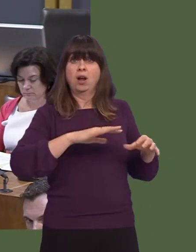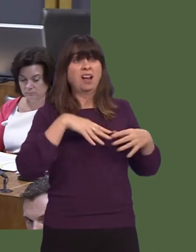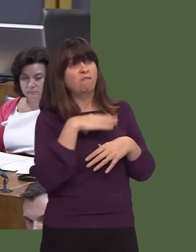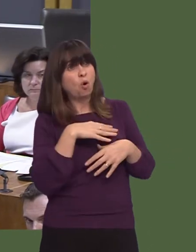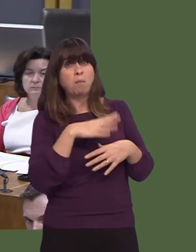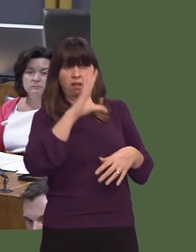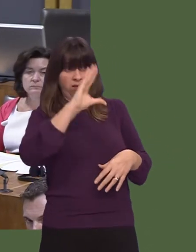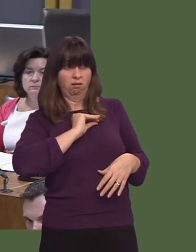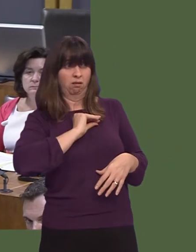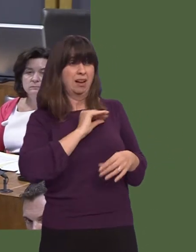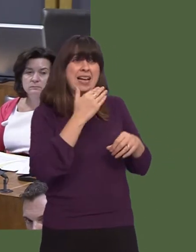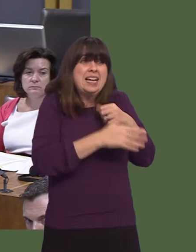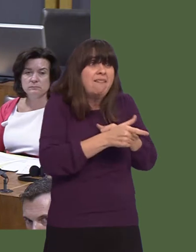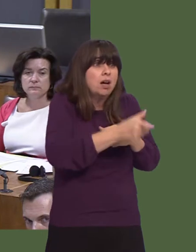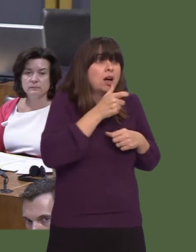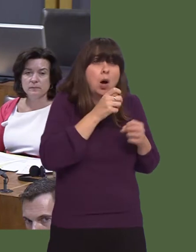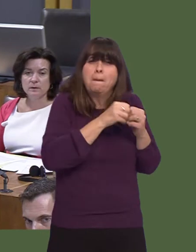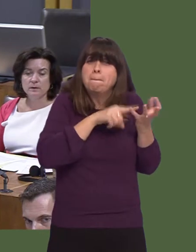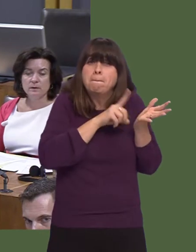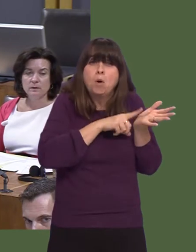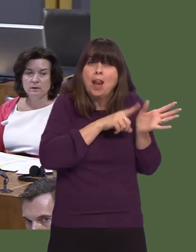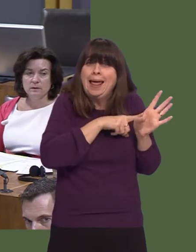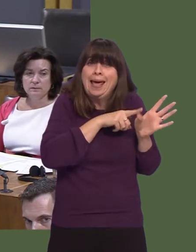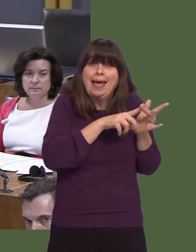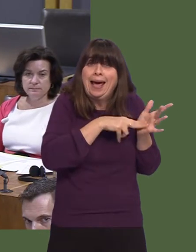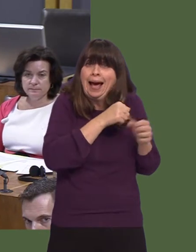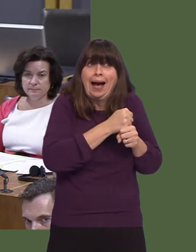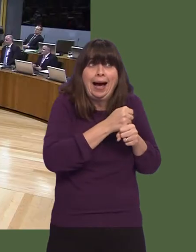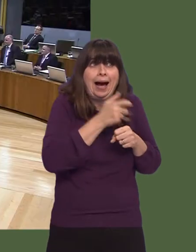not even used in that way. I don't think I can go beyond the answer that I've given.